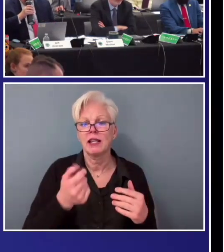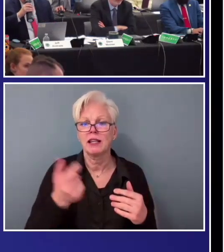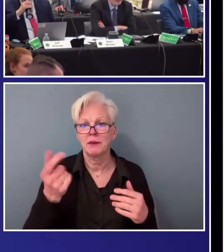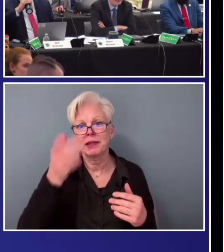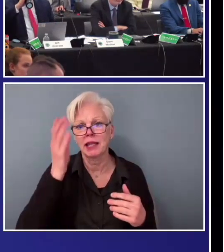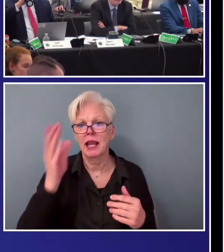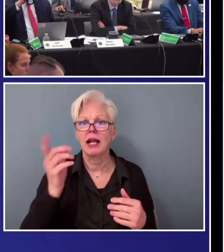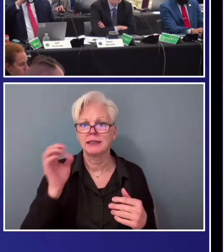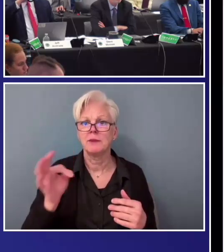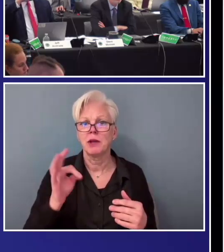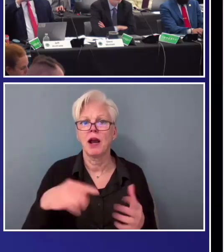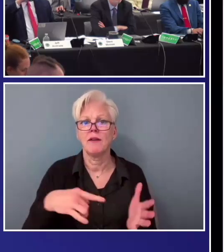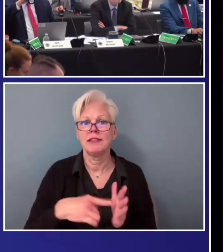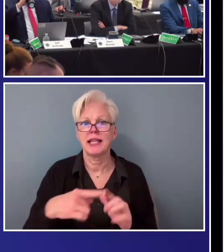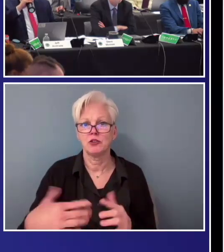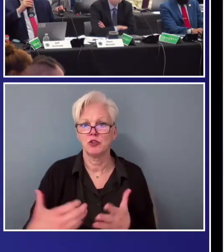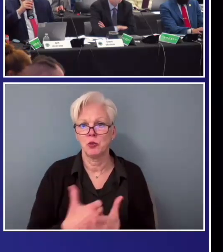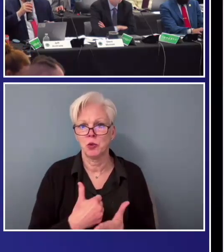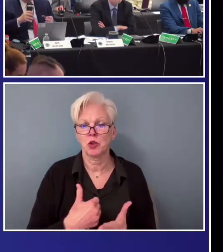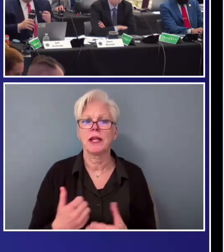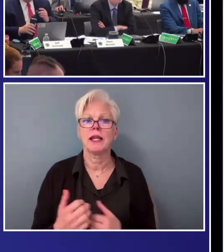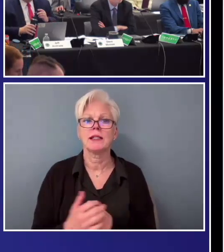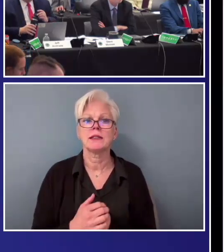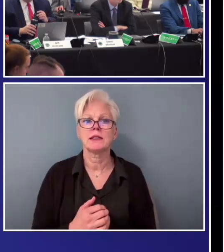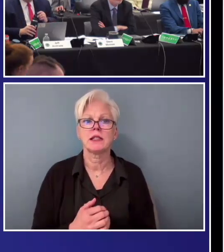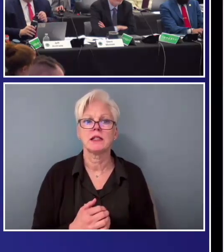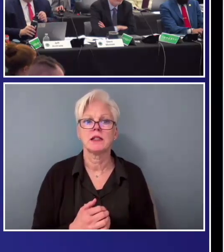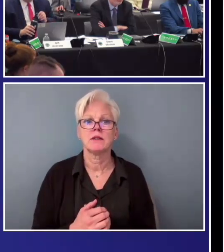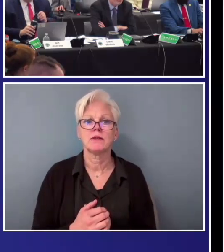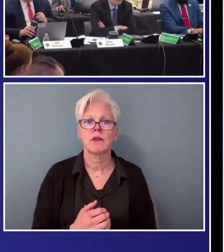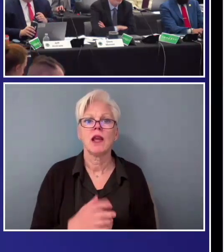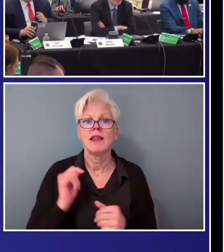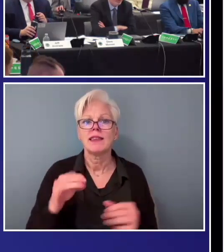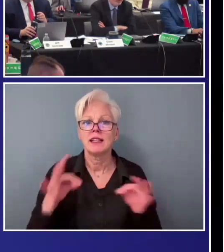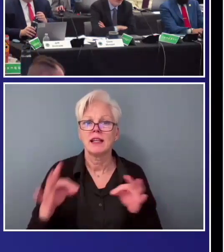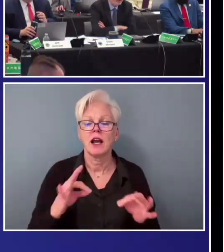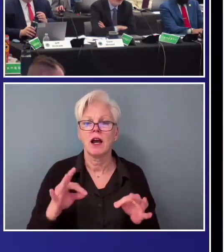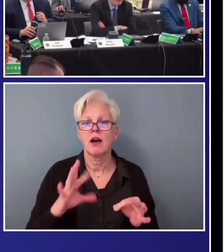debt-to-earnings. This is a definition of a cohort period.